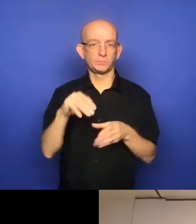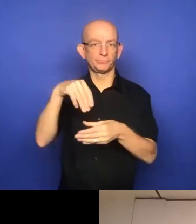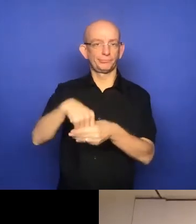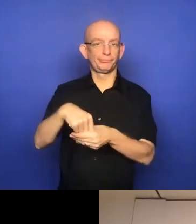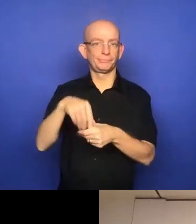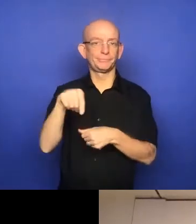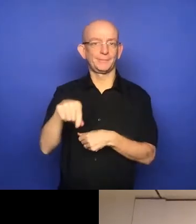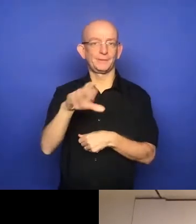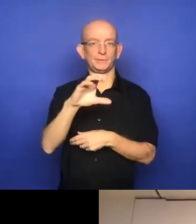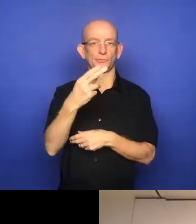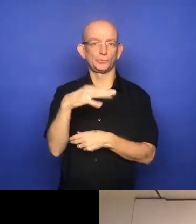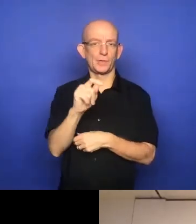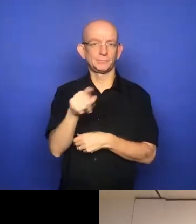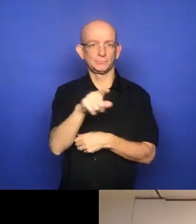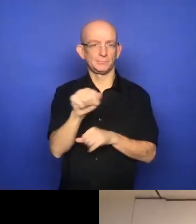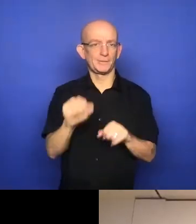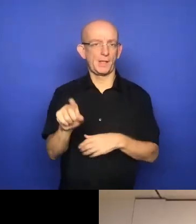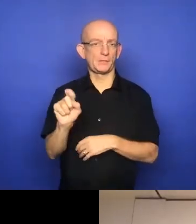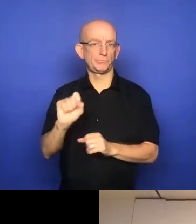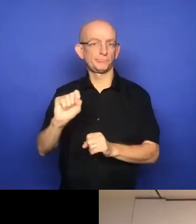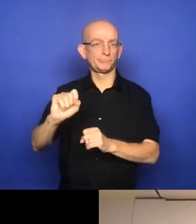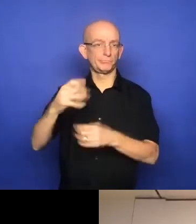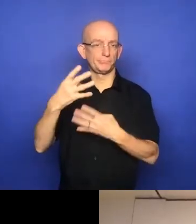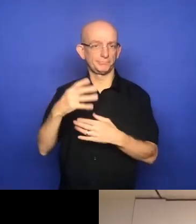much. Since we have a couple of seconds, I would also like to